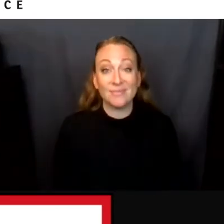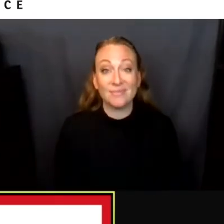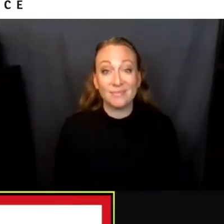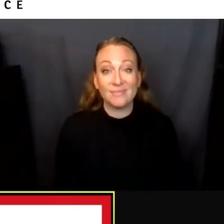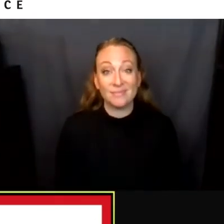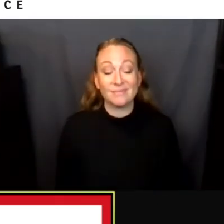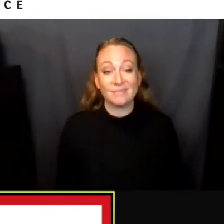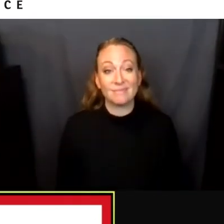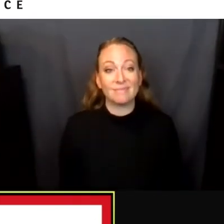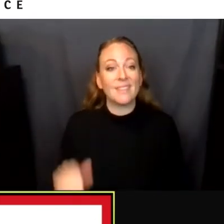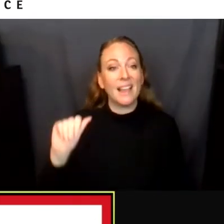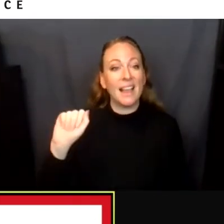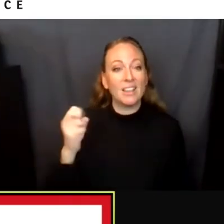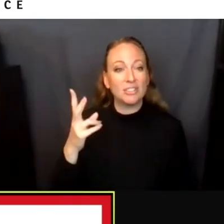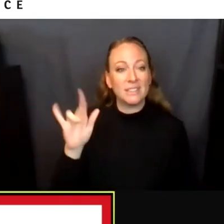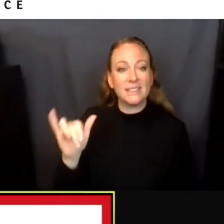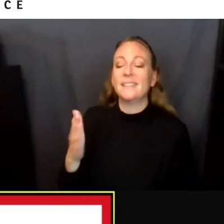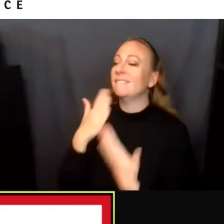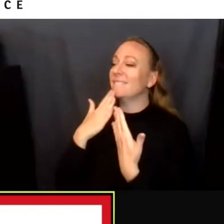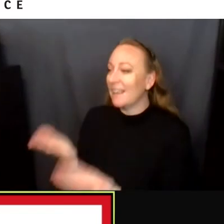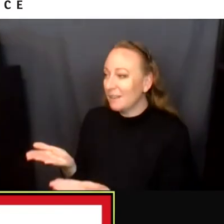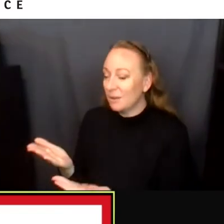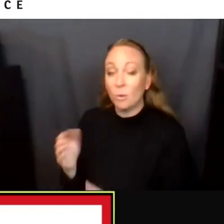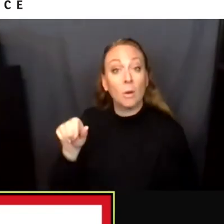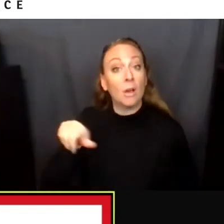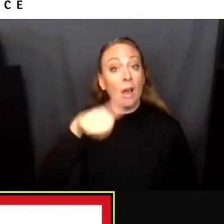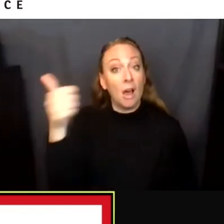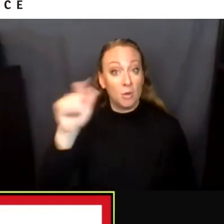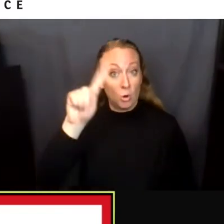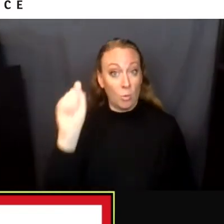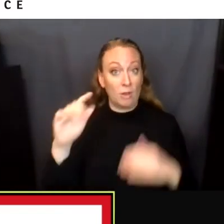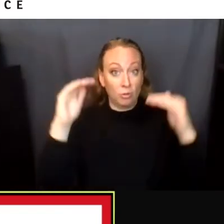Thank you. Another question is from Athol.